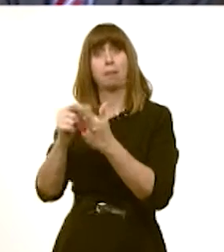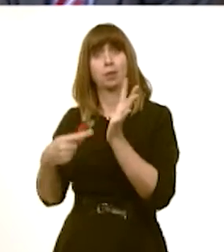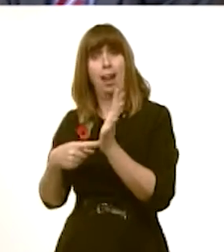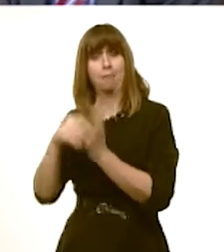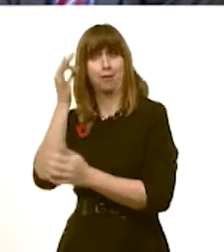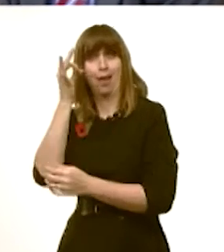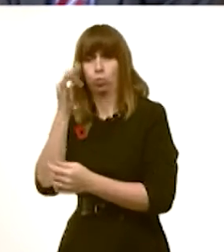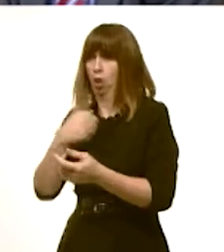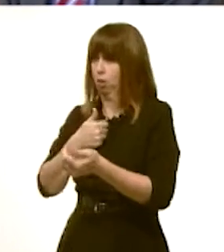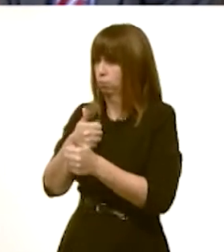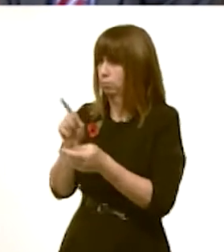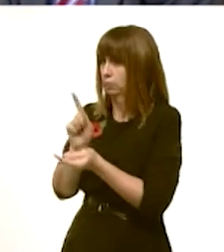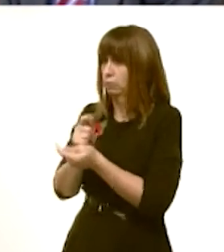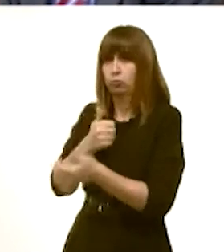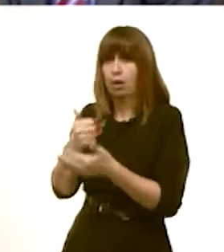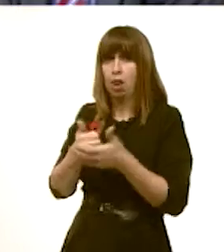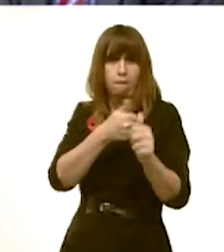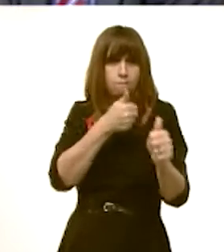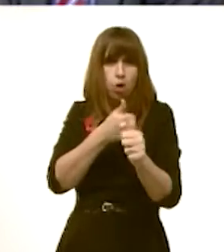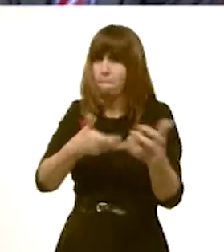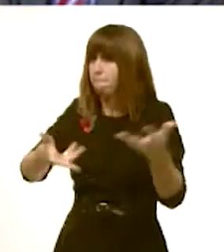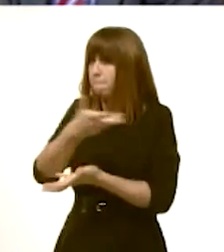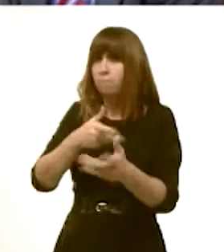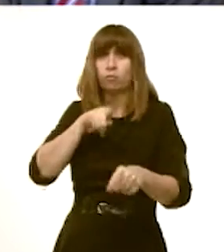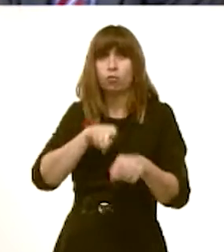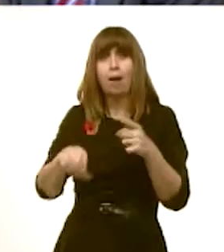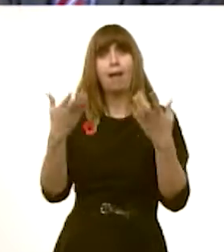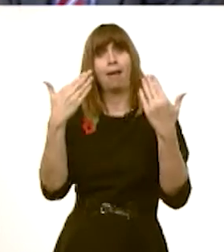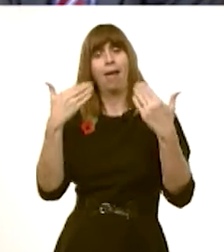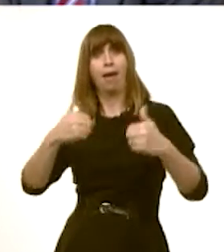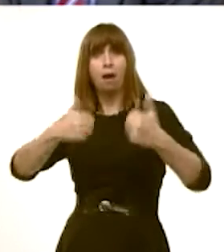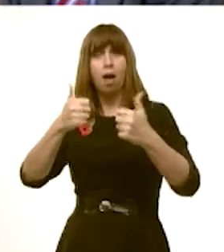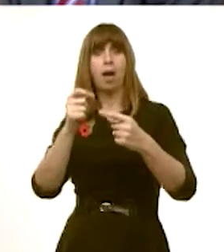in order to seek solutions to reduce the level of PM10s in Neath Port Talbot.